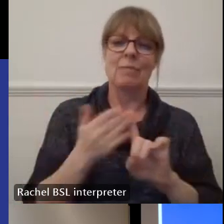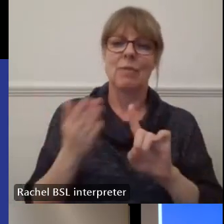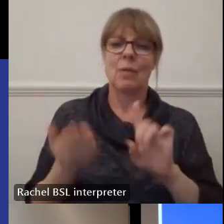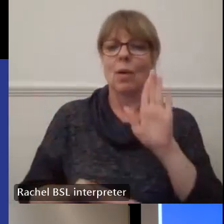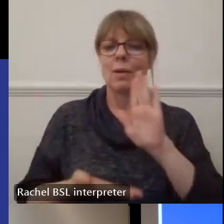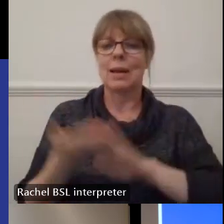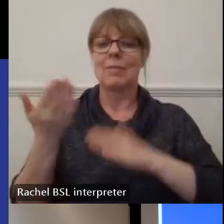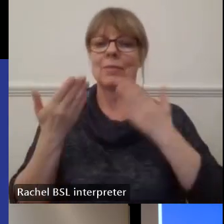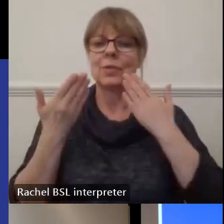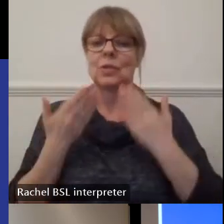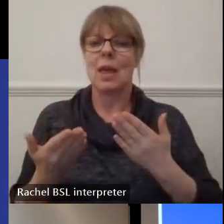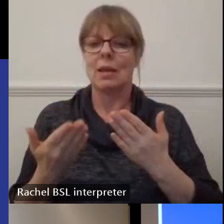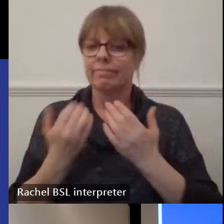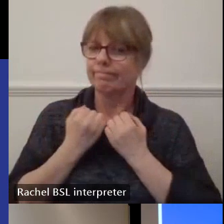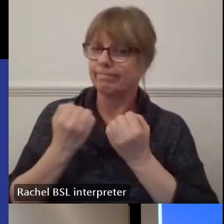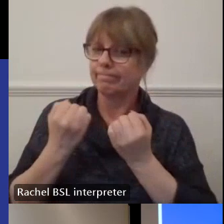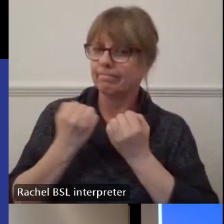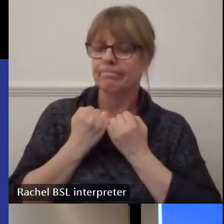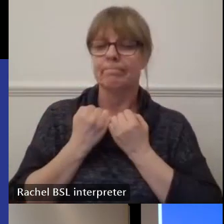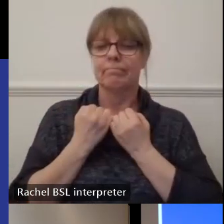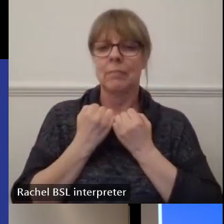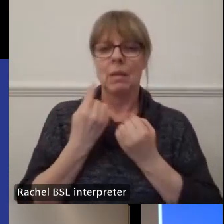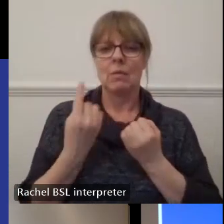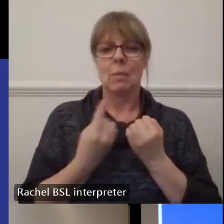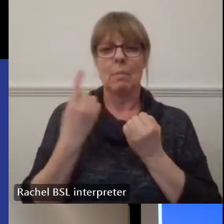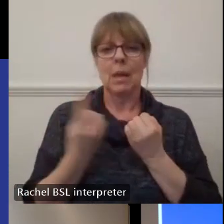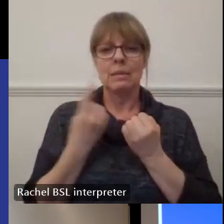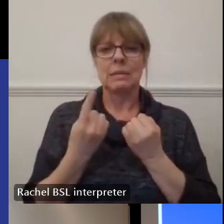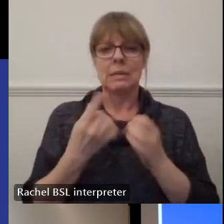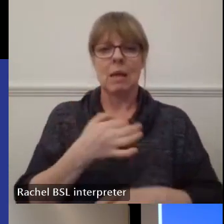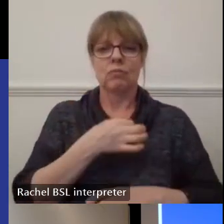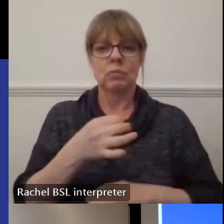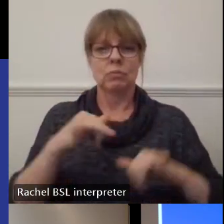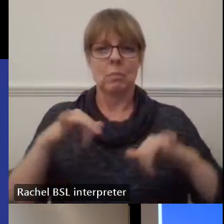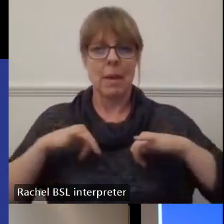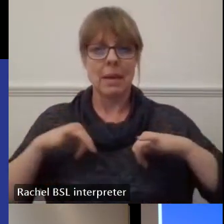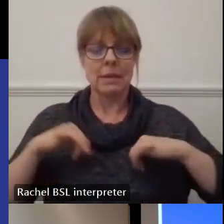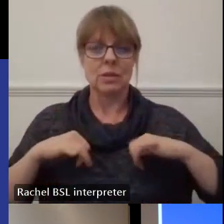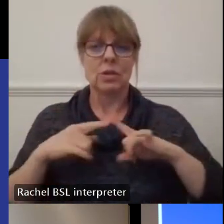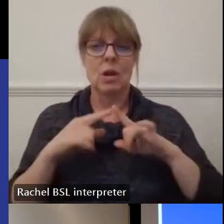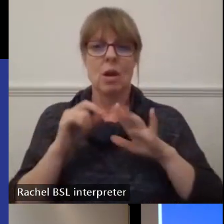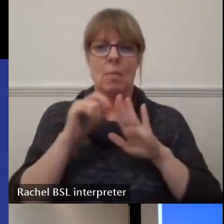on the fact that as a volunteer manager, a programme developer, a policy advocate,